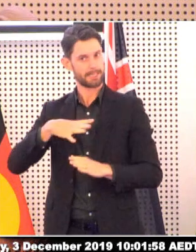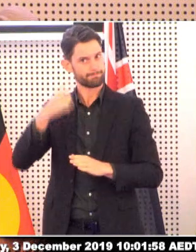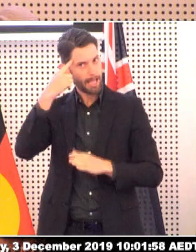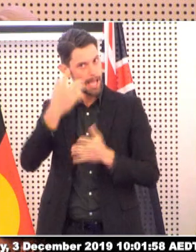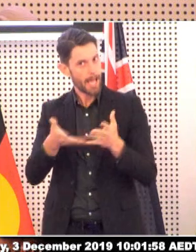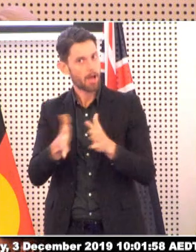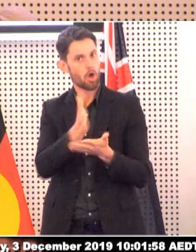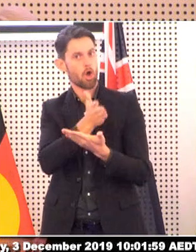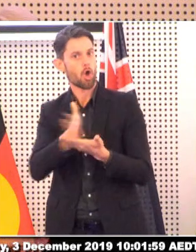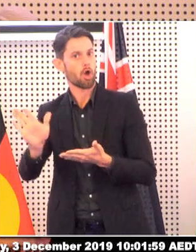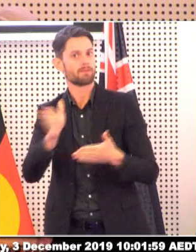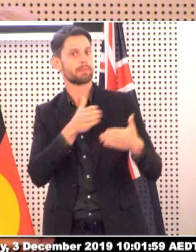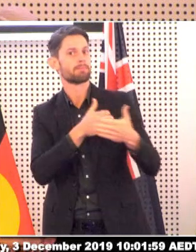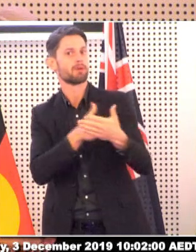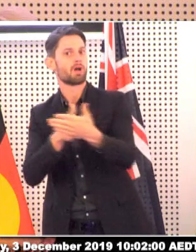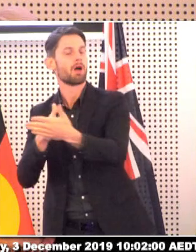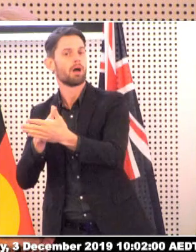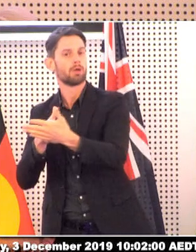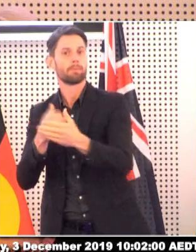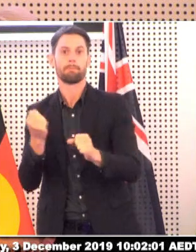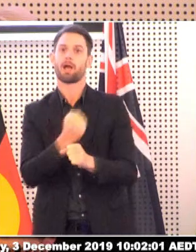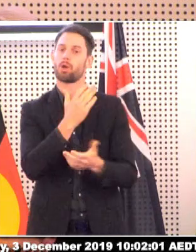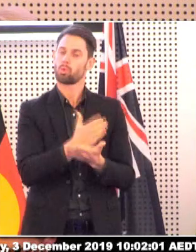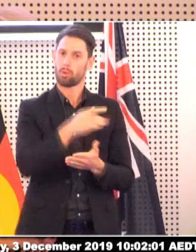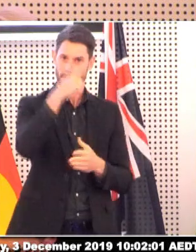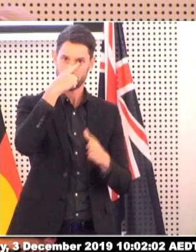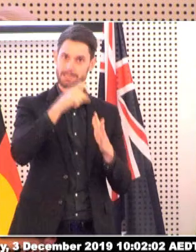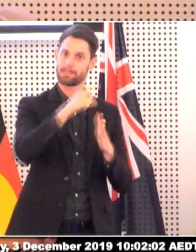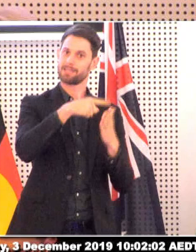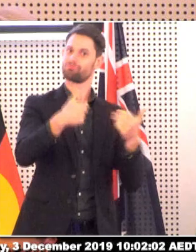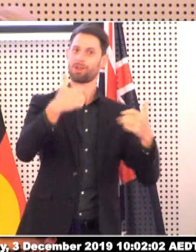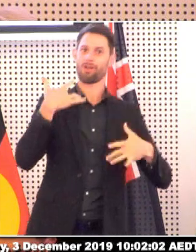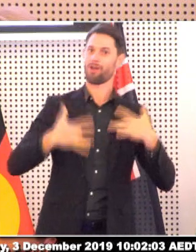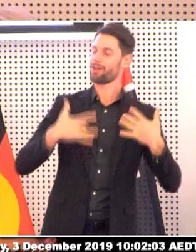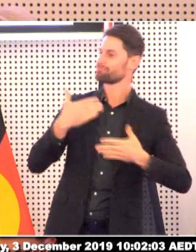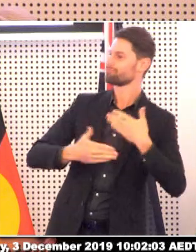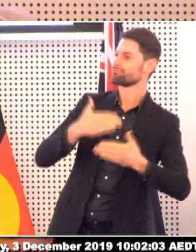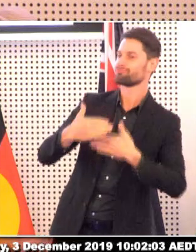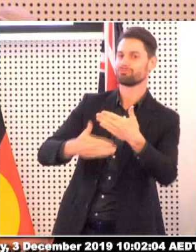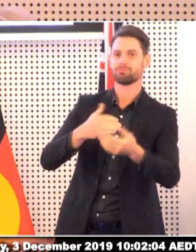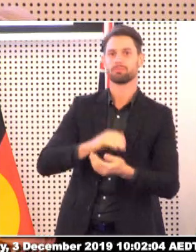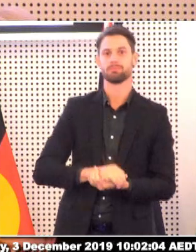people with disability in their daily lives. The focus on inclusion is particularly significant for